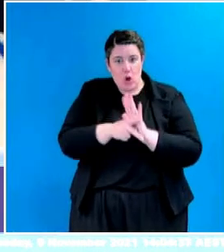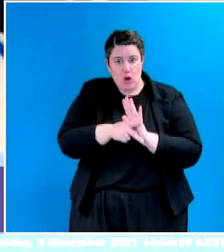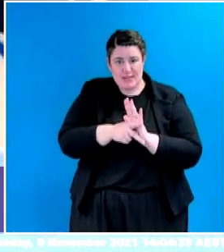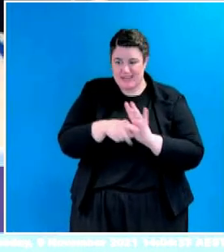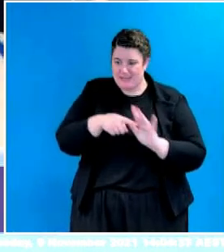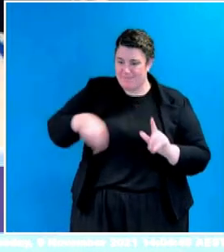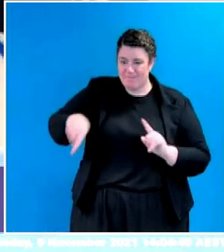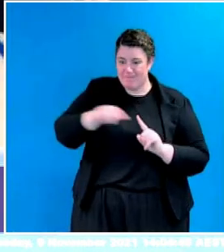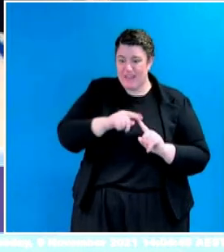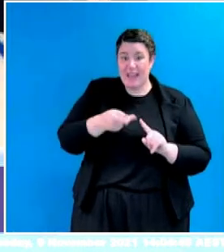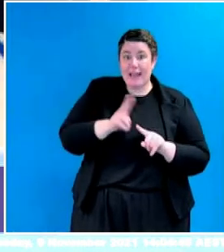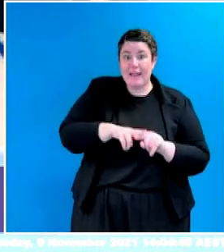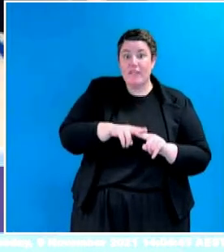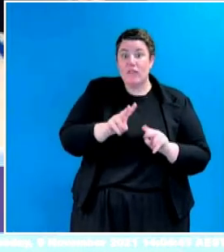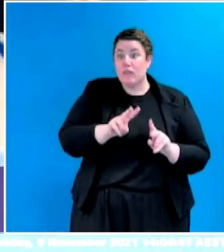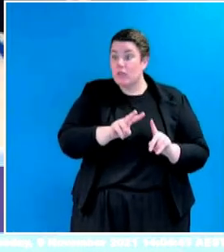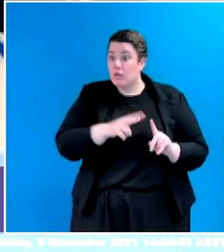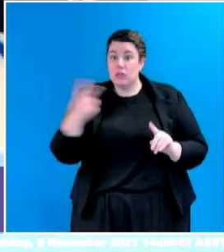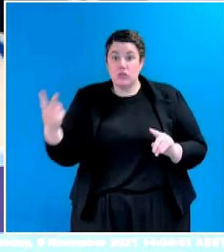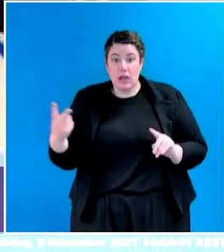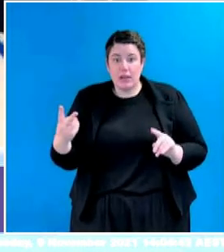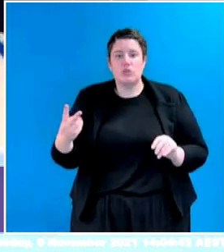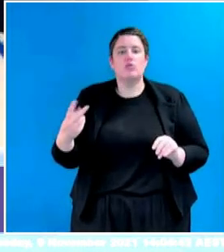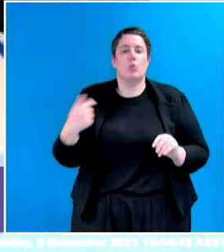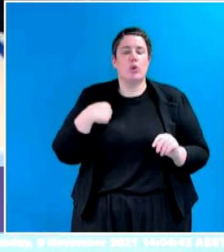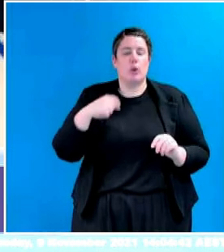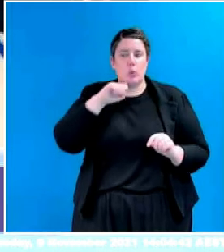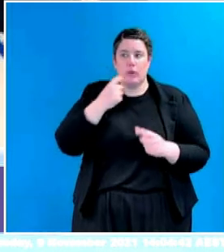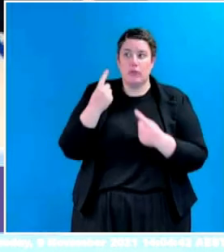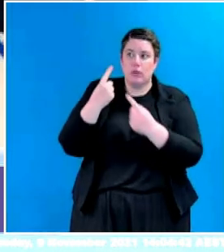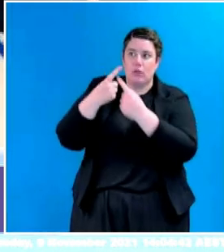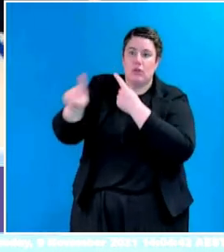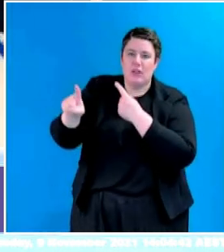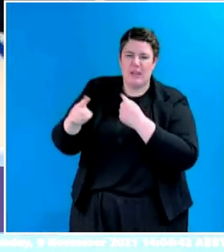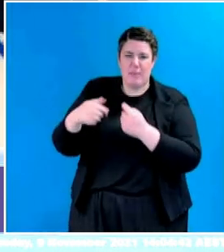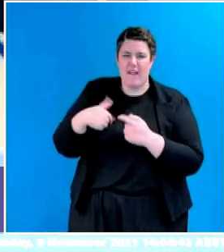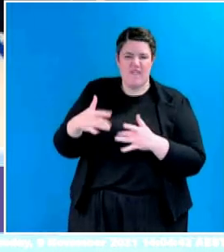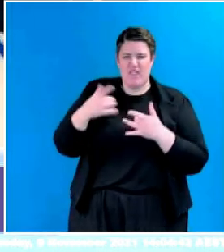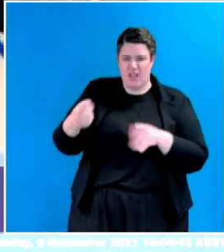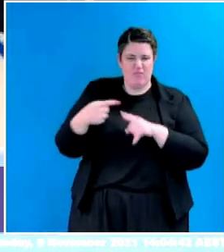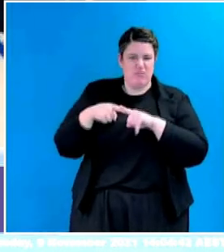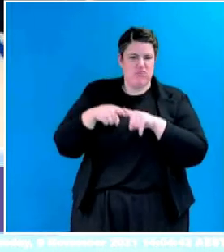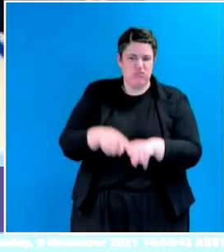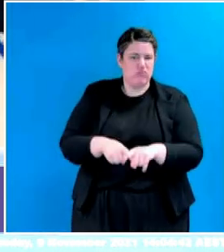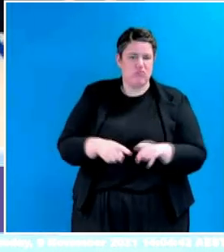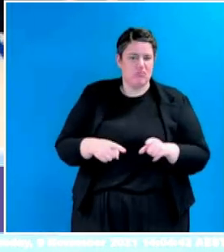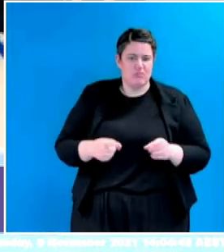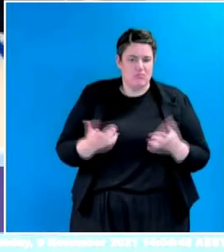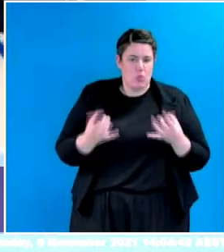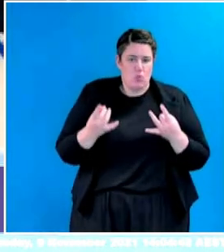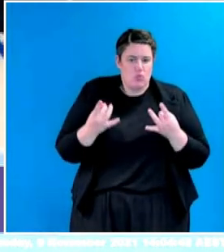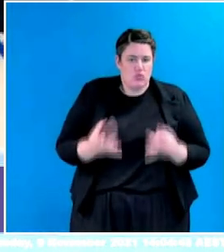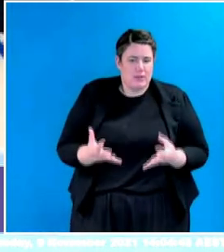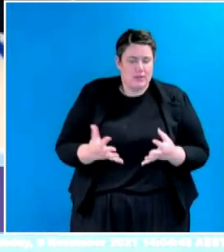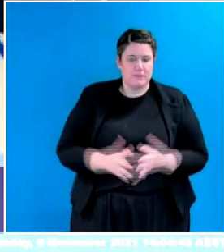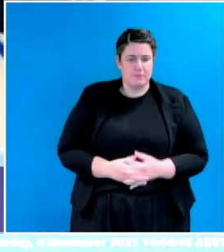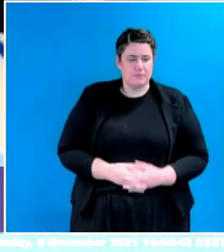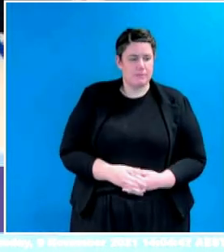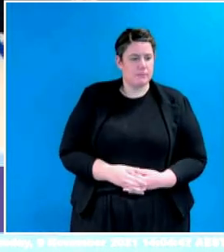If it had changed, if it had departed from that, then we would have sought authority from Ministers or the Cabinet if that was appropriate.